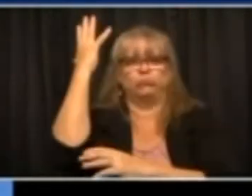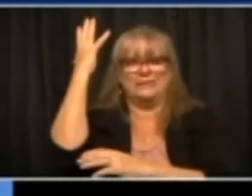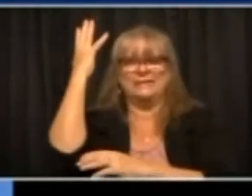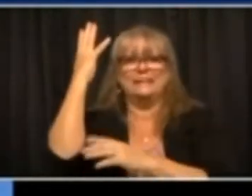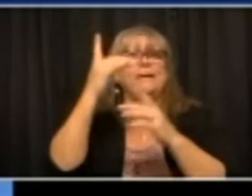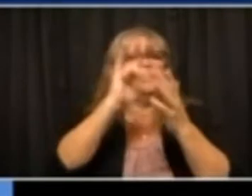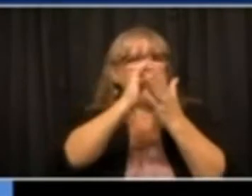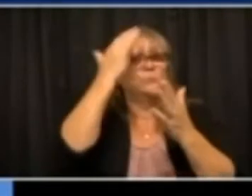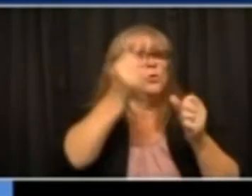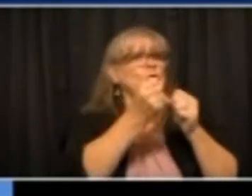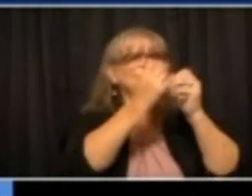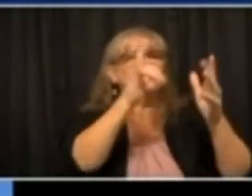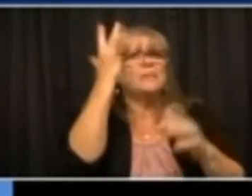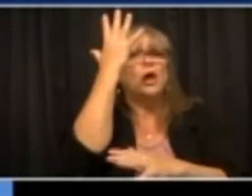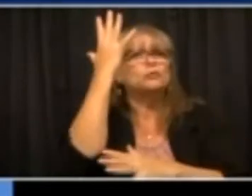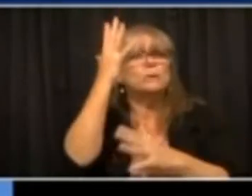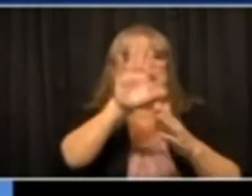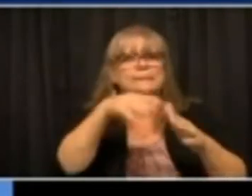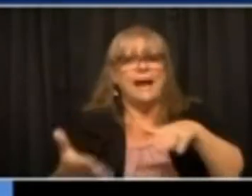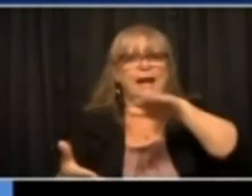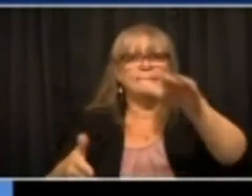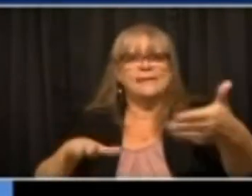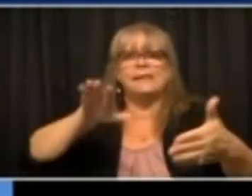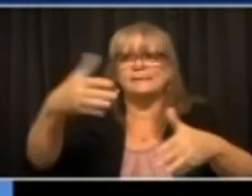as summit county's wildfire mitigation specialist